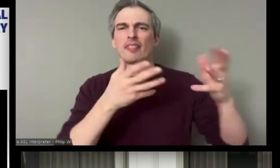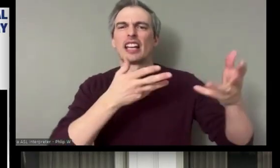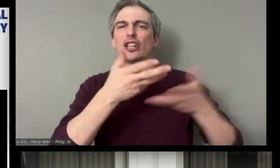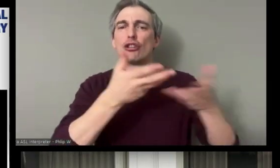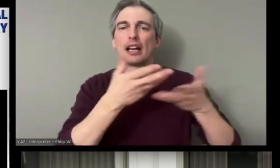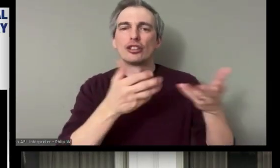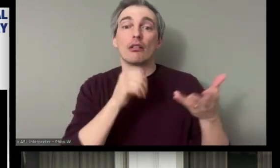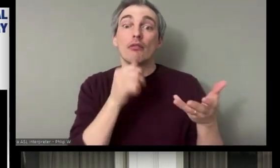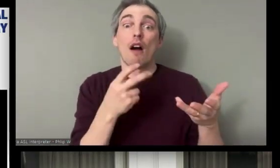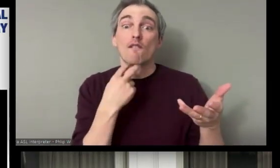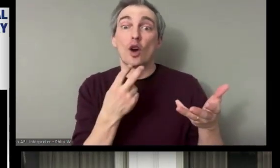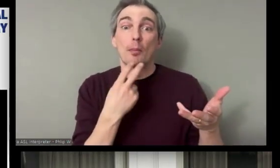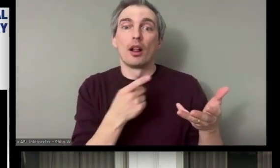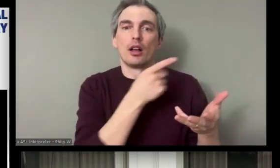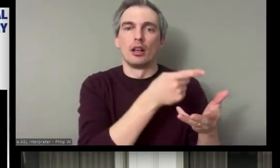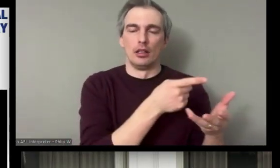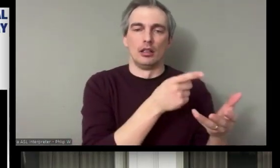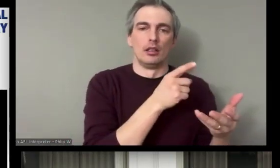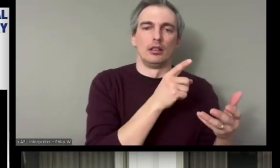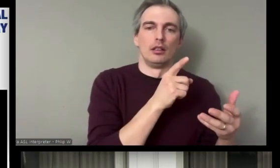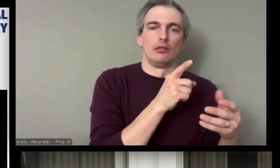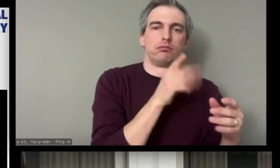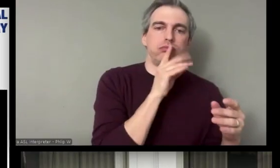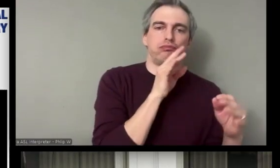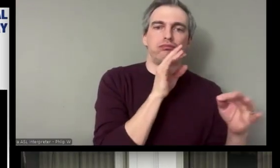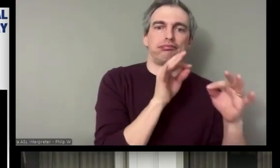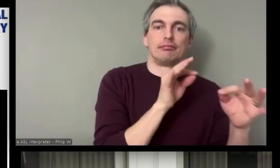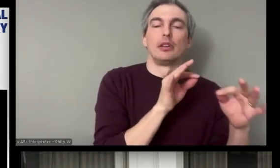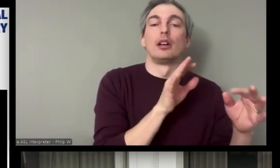A rudimentary Sign Language with these emoji gestures.